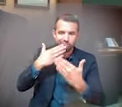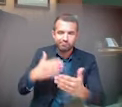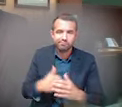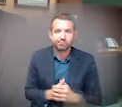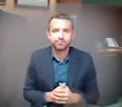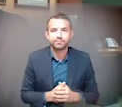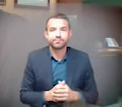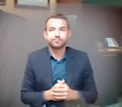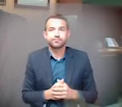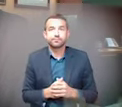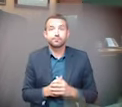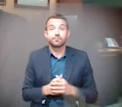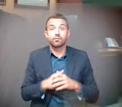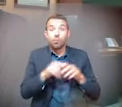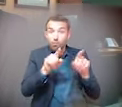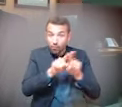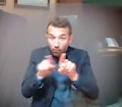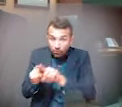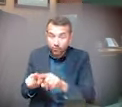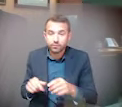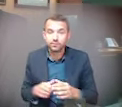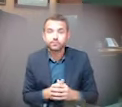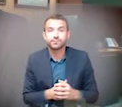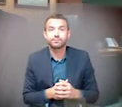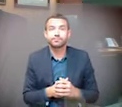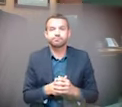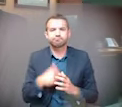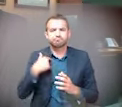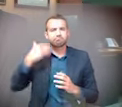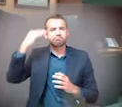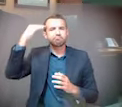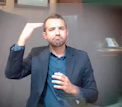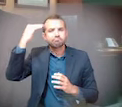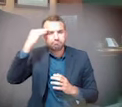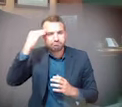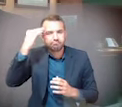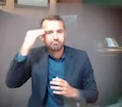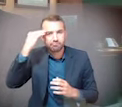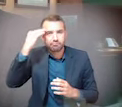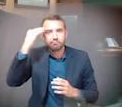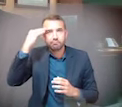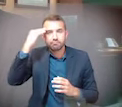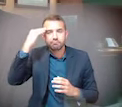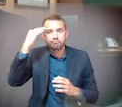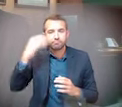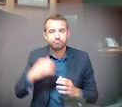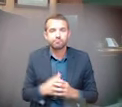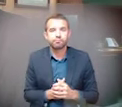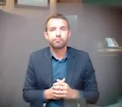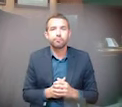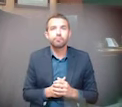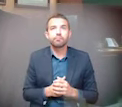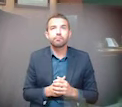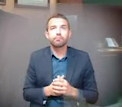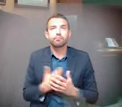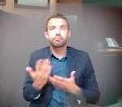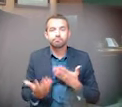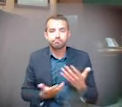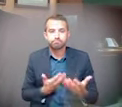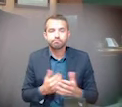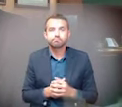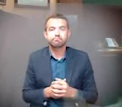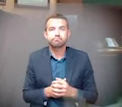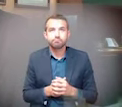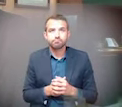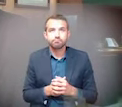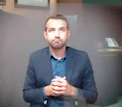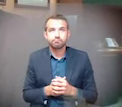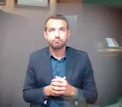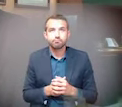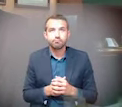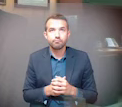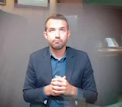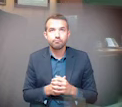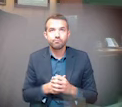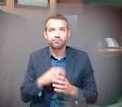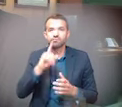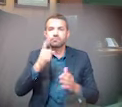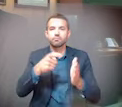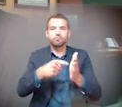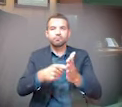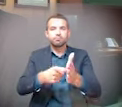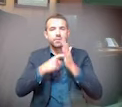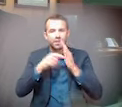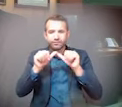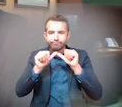And I also am very much aware that without us continuing to guard